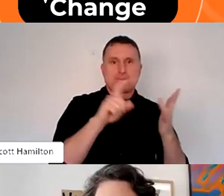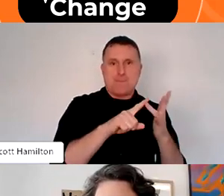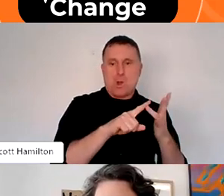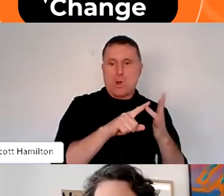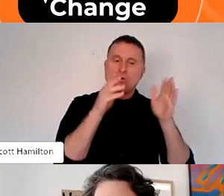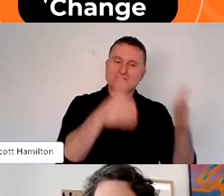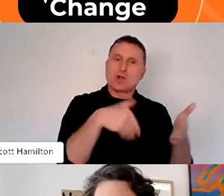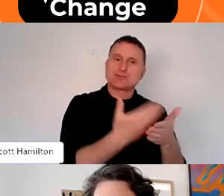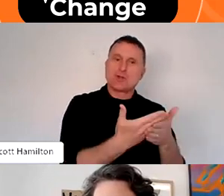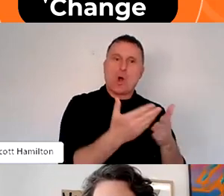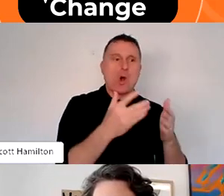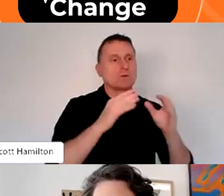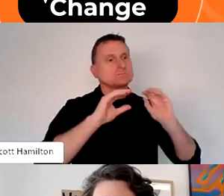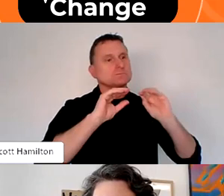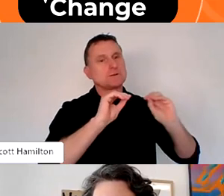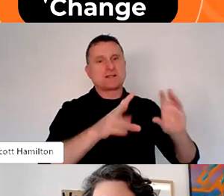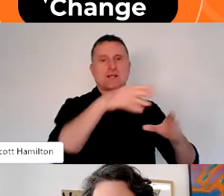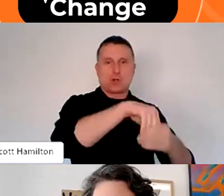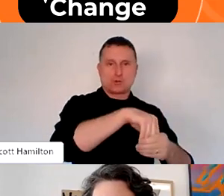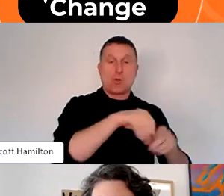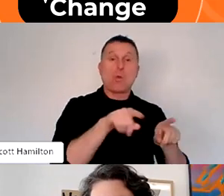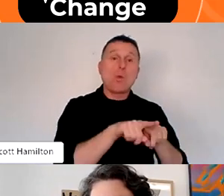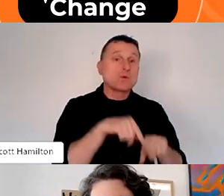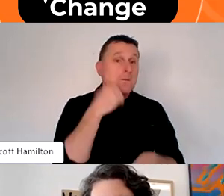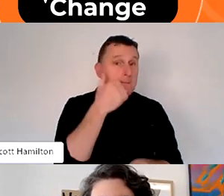and that includes Māori and Pasifika because they too get a raw deal